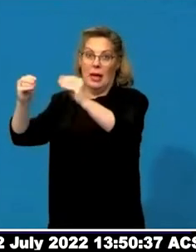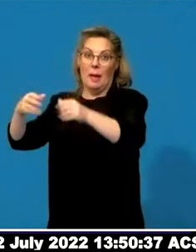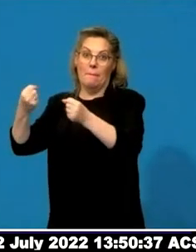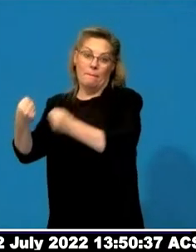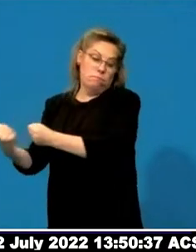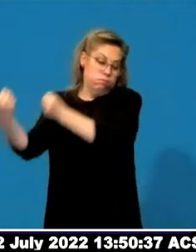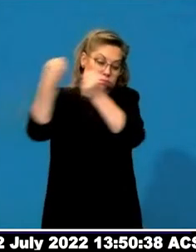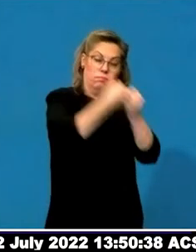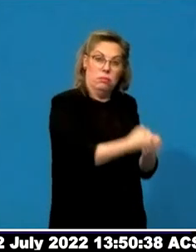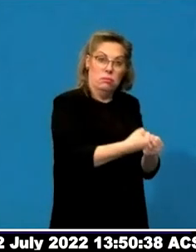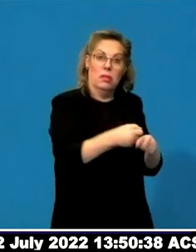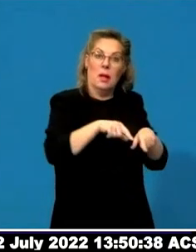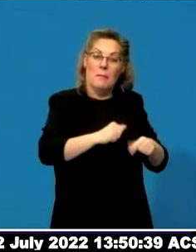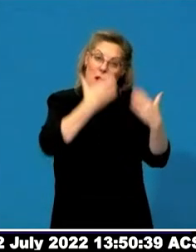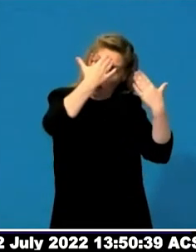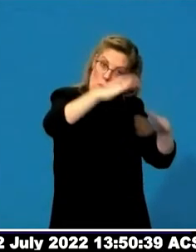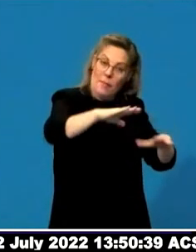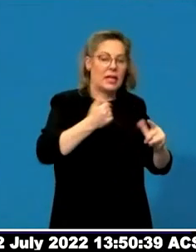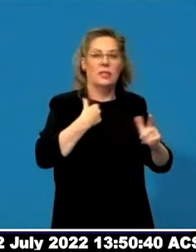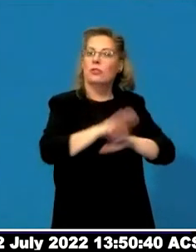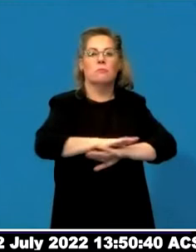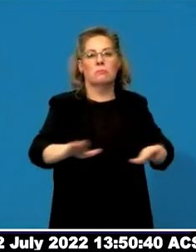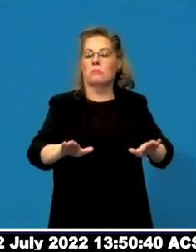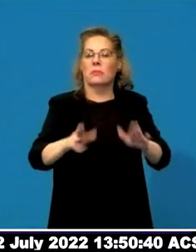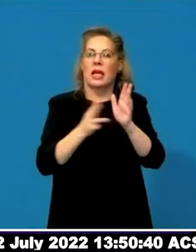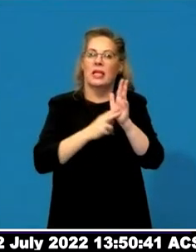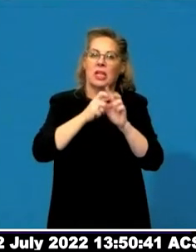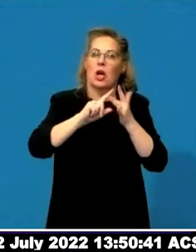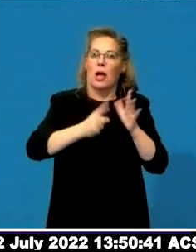And the staff member at the NDIA actually said to me,